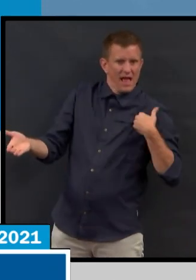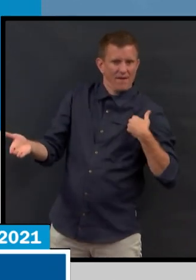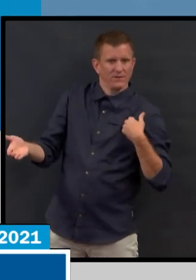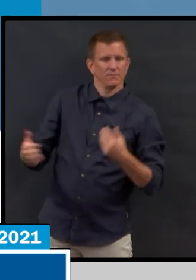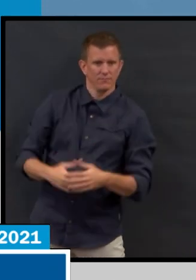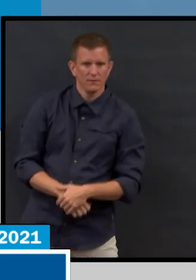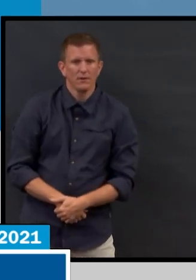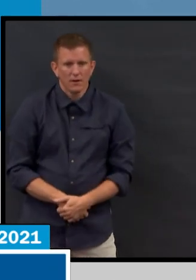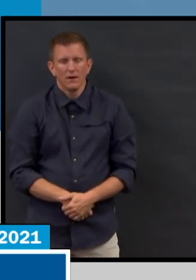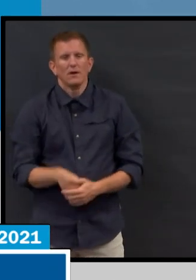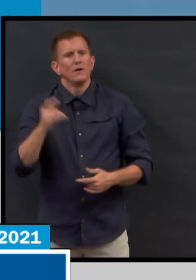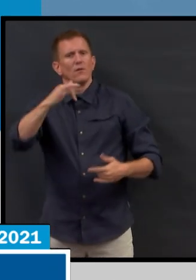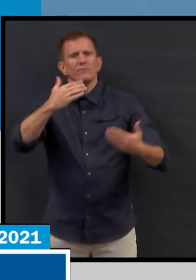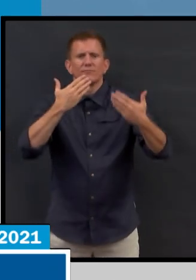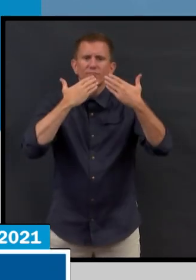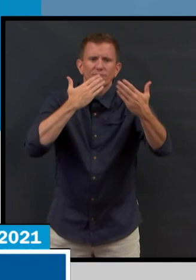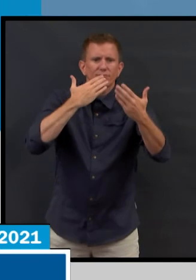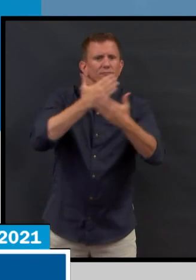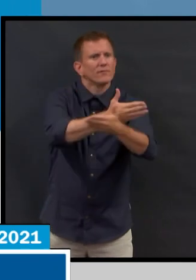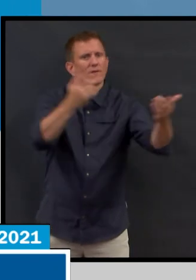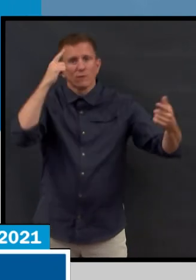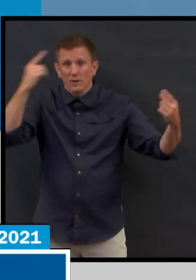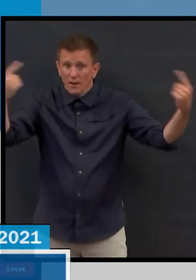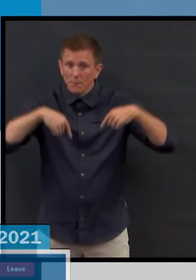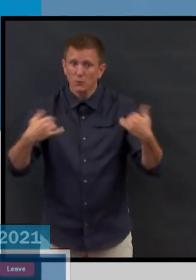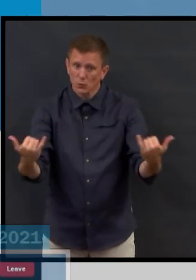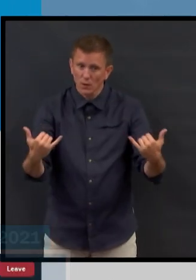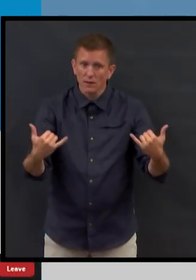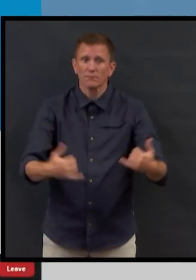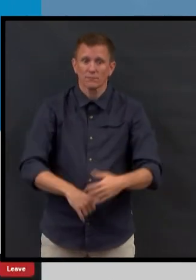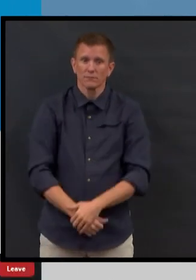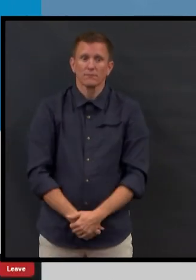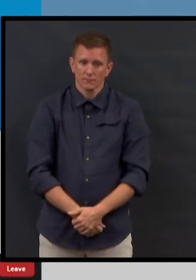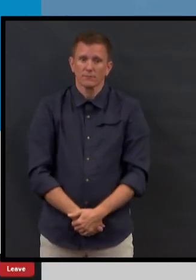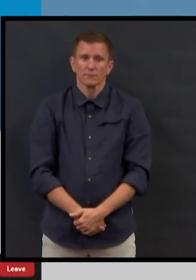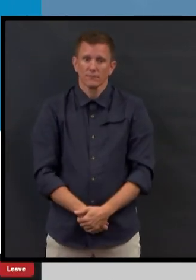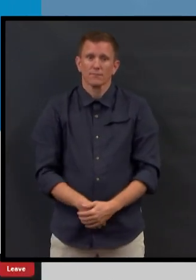here and being a part of this. Cabinet in the Community um these are great opportunities for